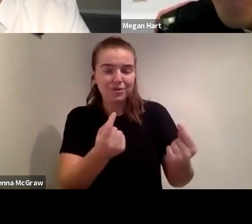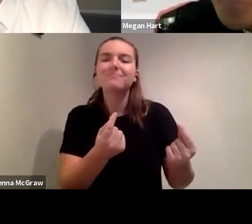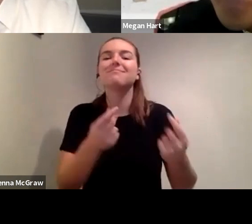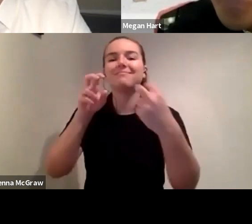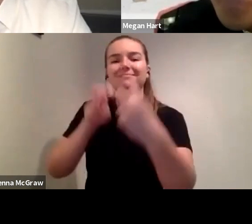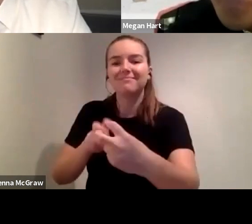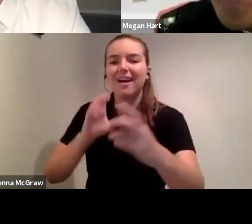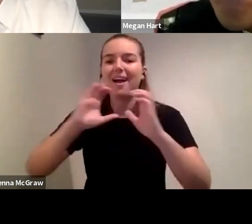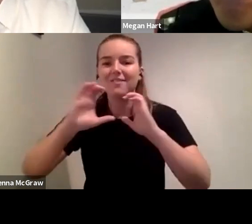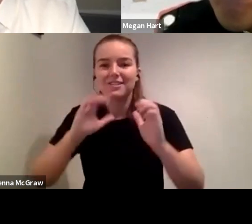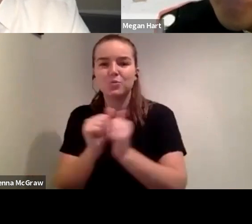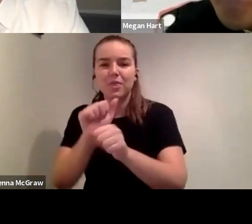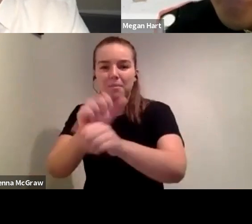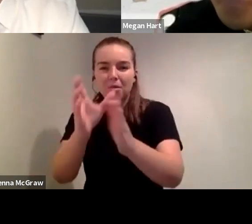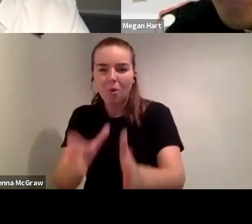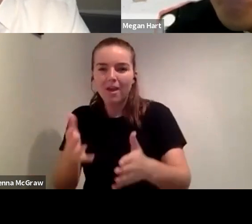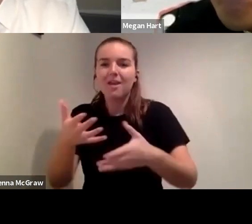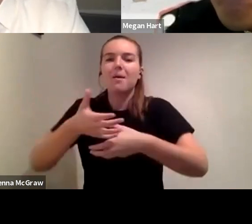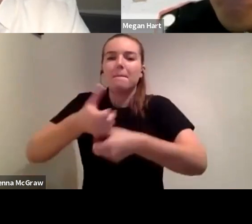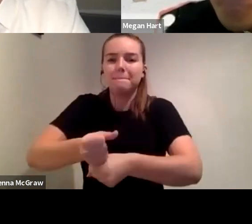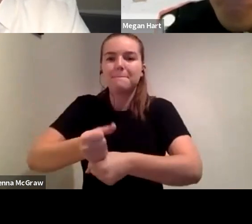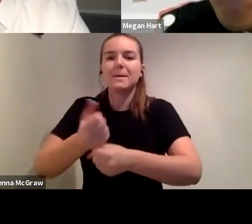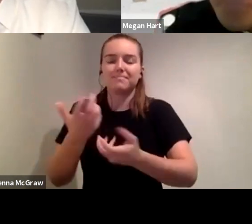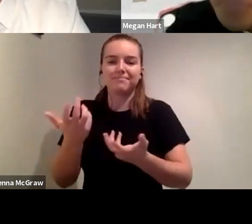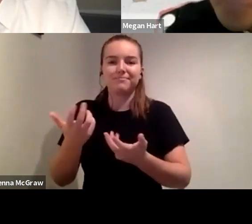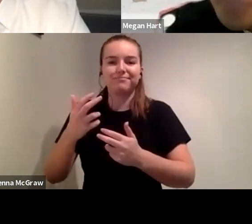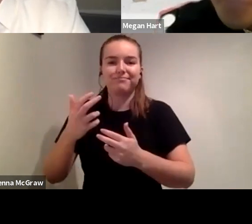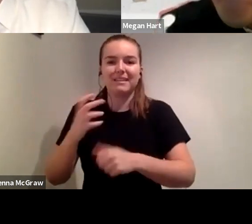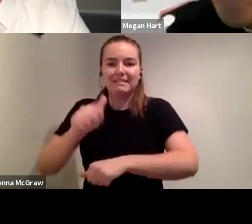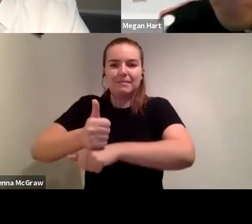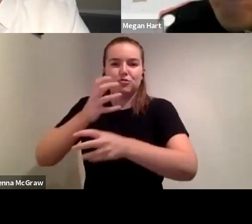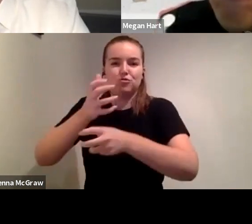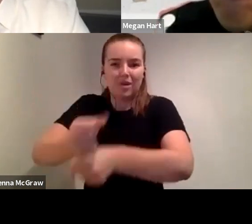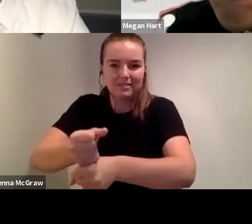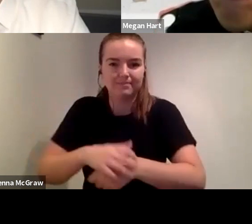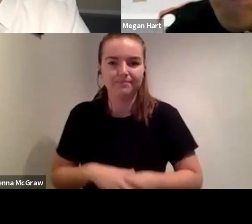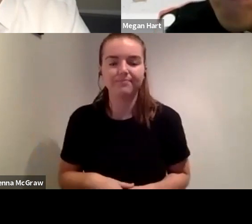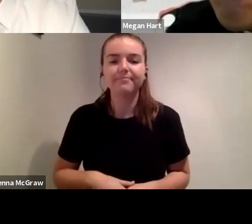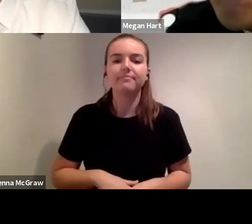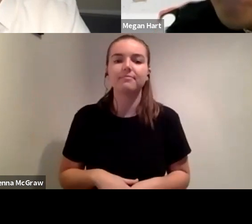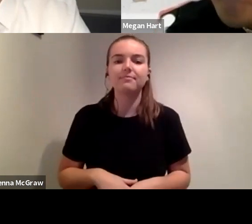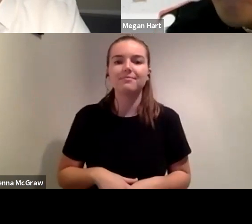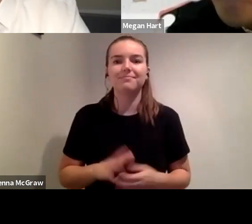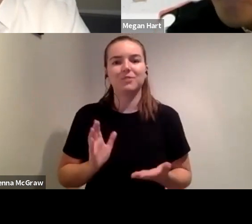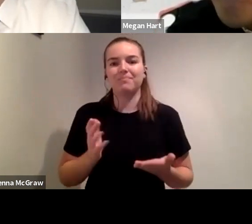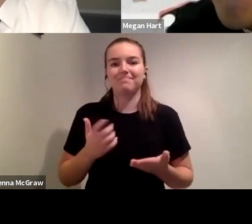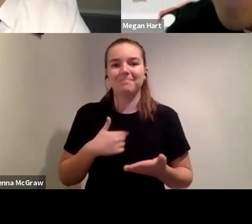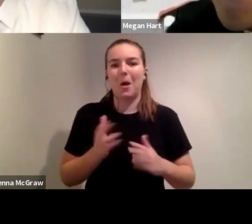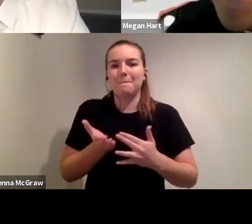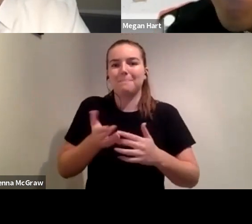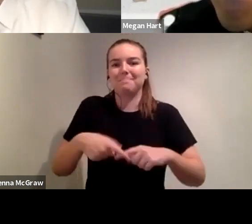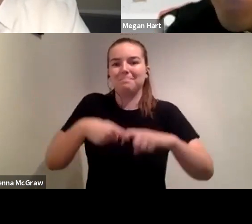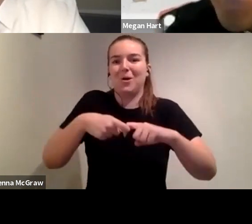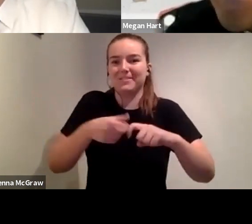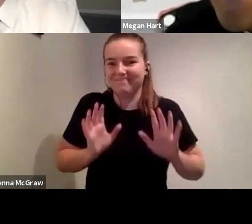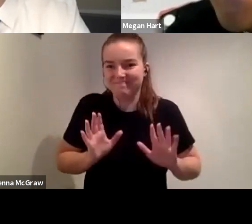A safer place to work that does not have light coming in distracting them.